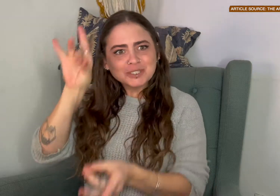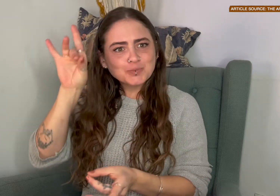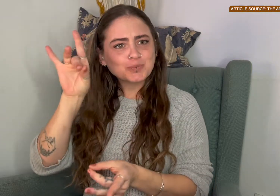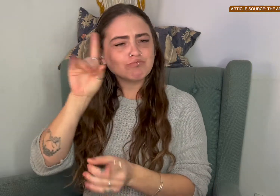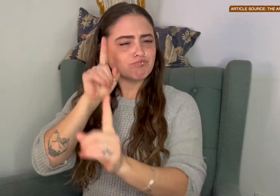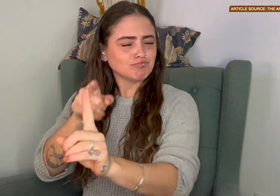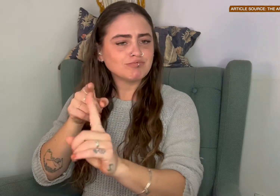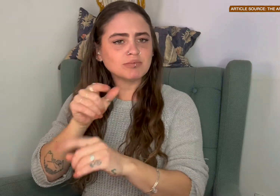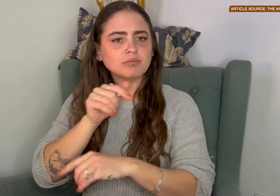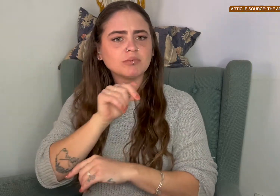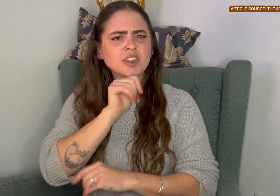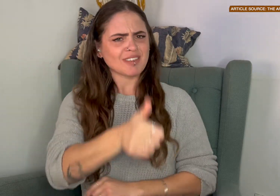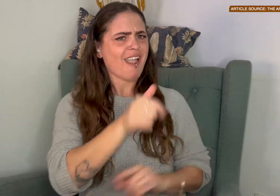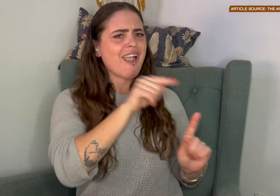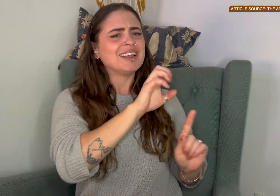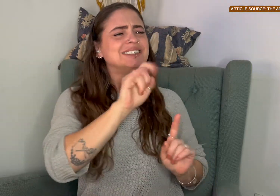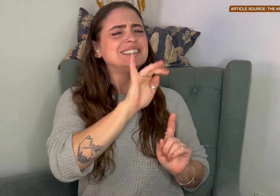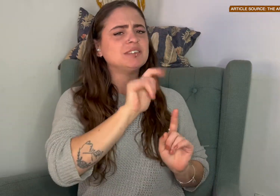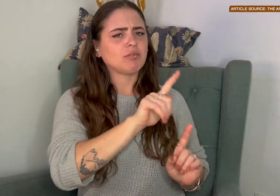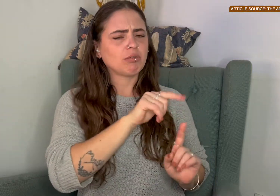rather than strictly essential,